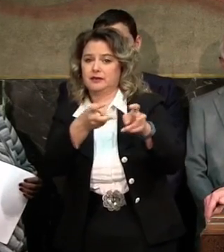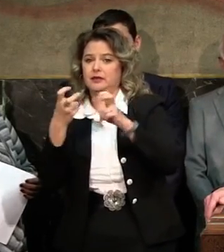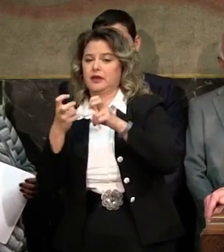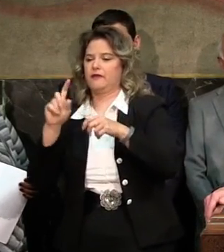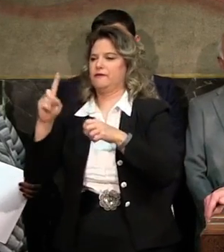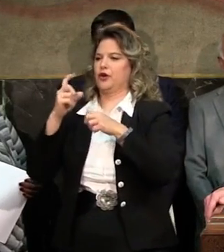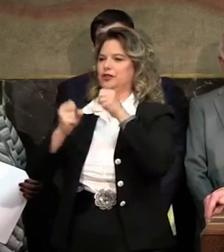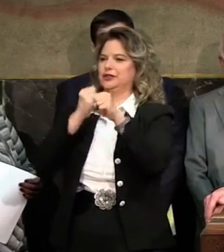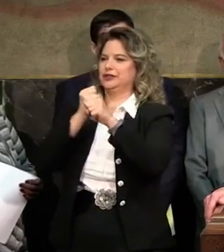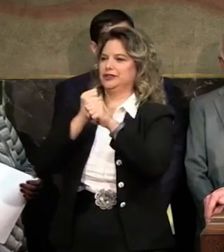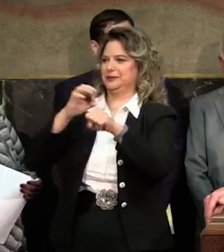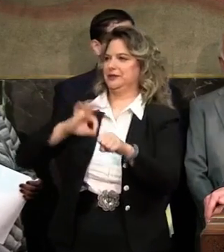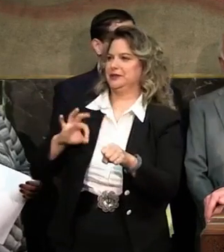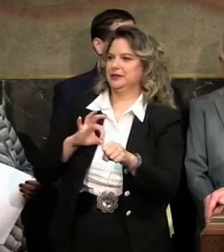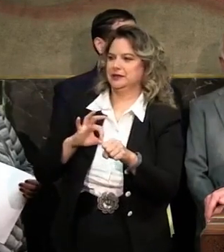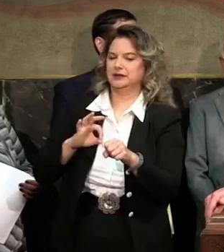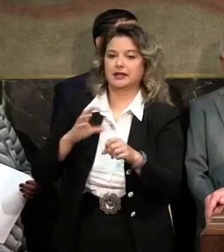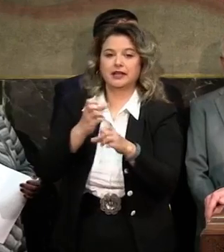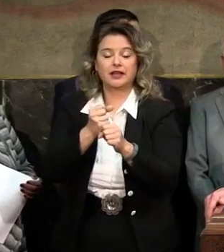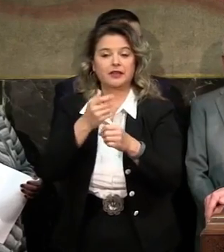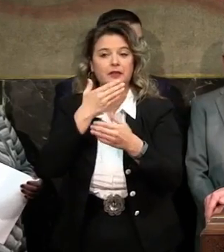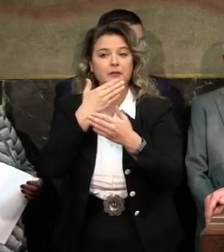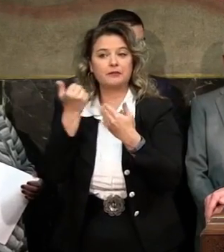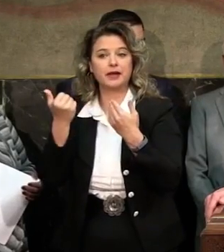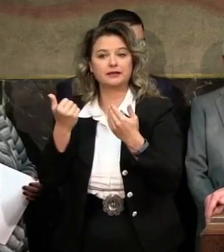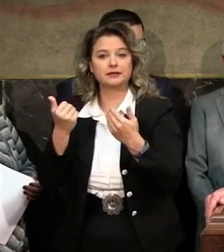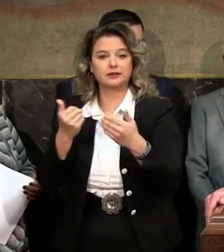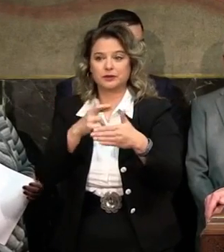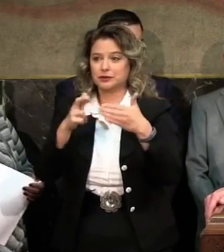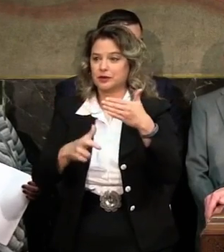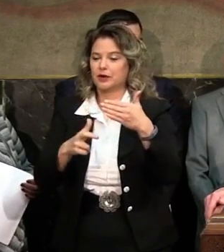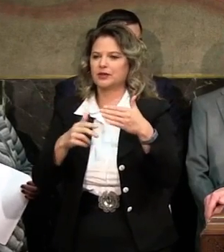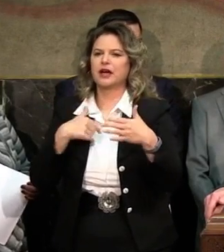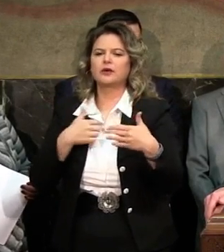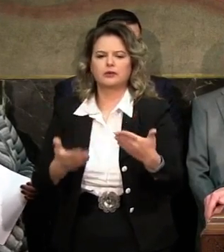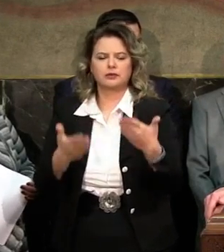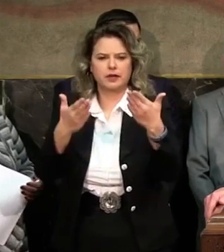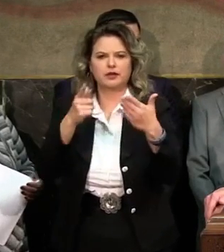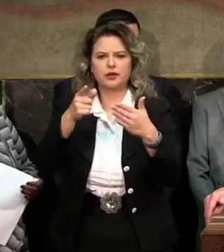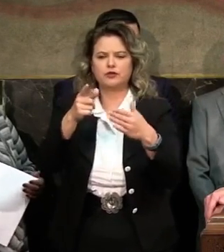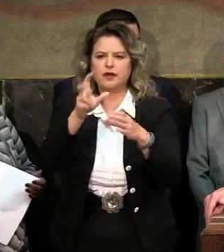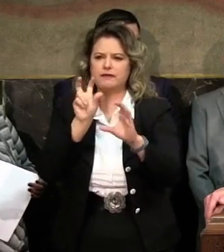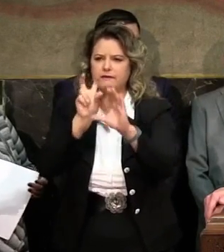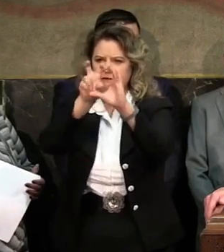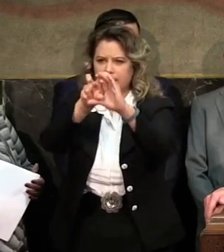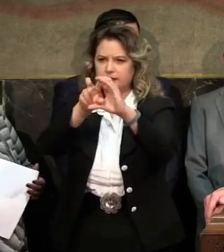best public safety outcomes one of our recommendations is that you invest a substantial portion of that savings into